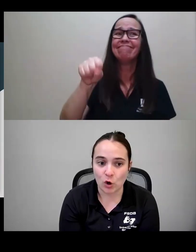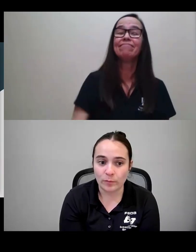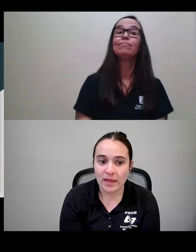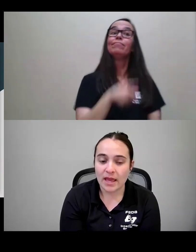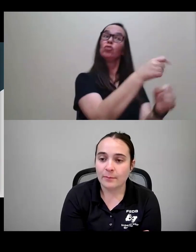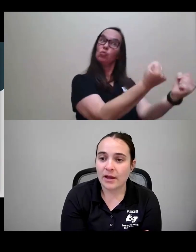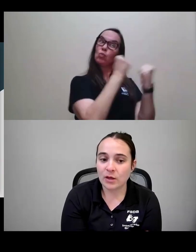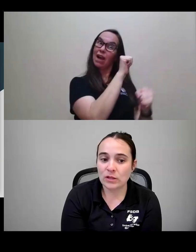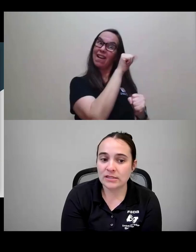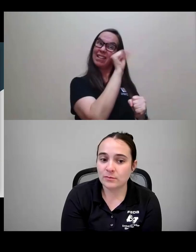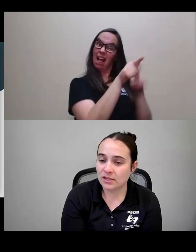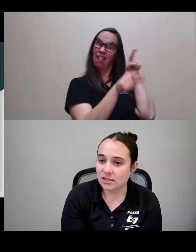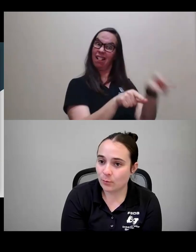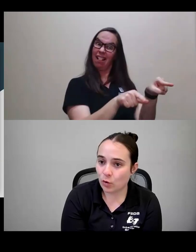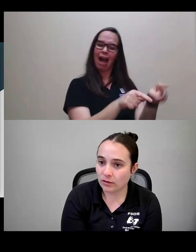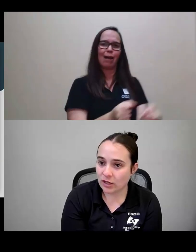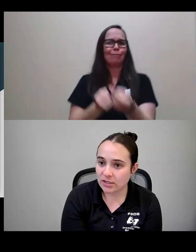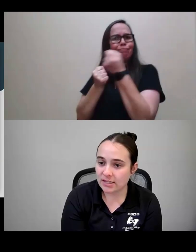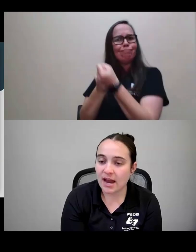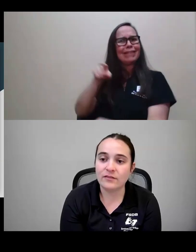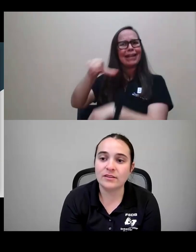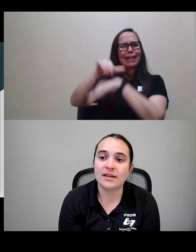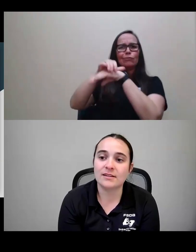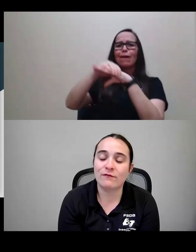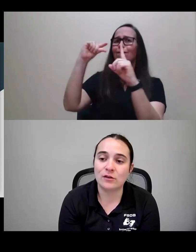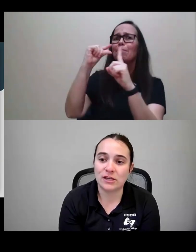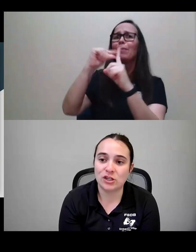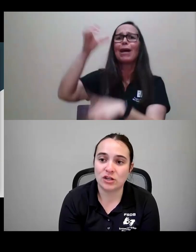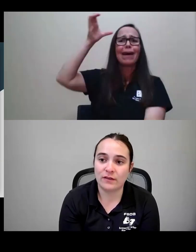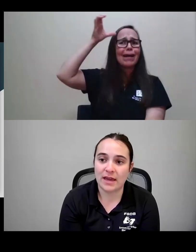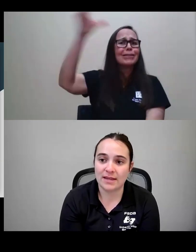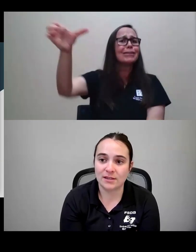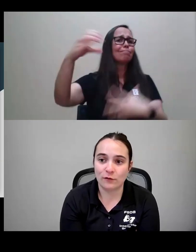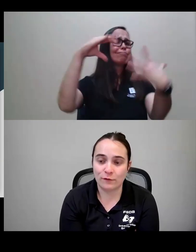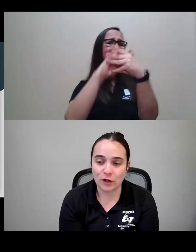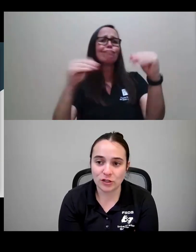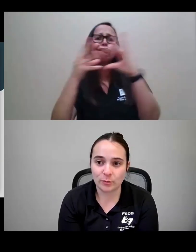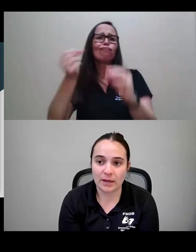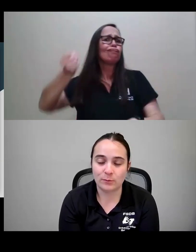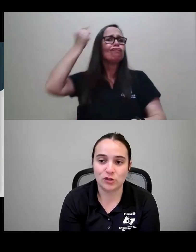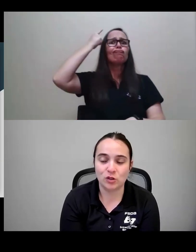in the home. Bilingualism does support literacy. Having that foundation of ASL first, they'll be